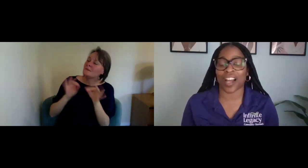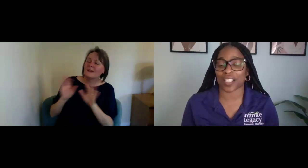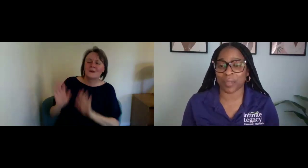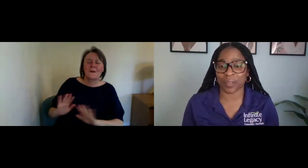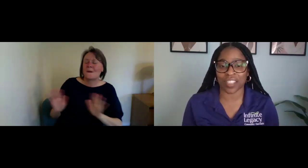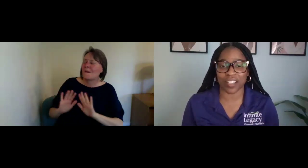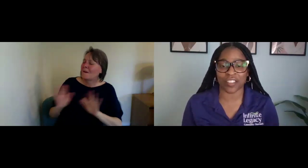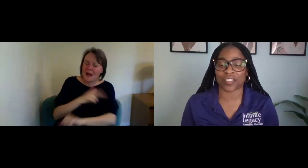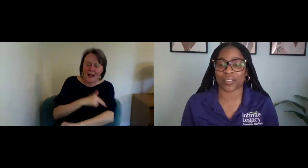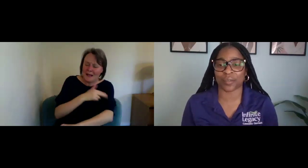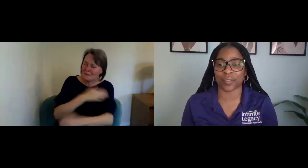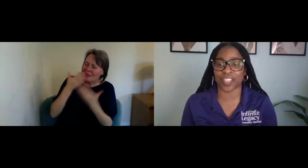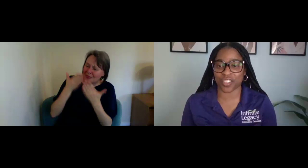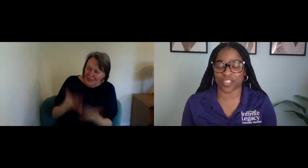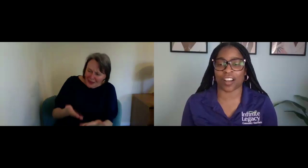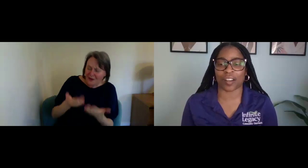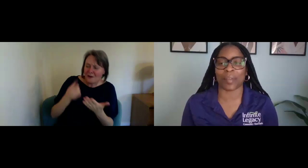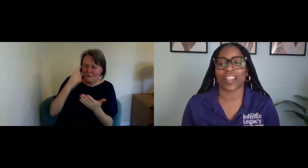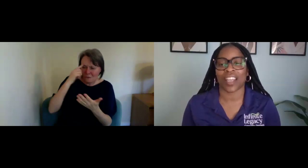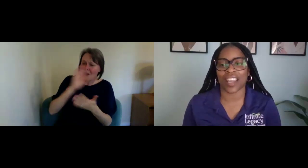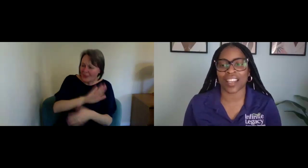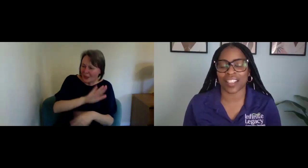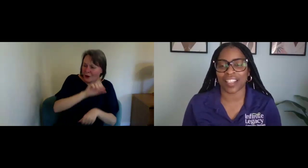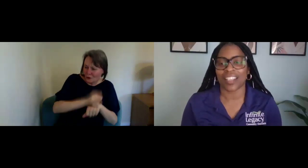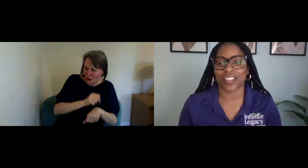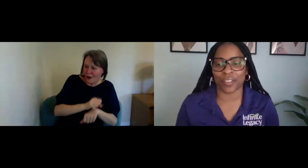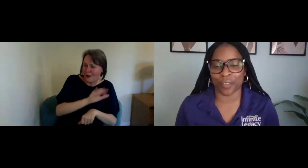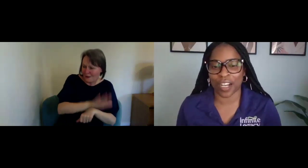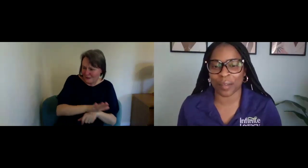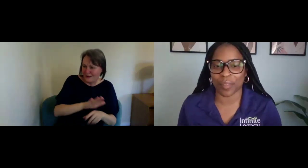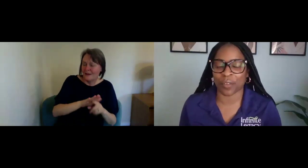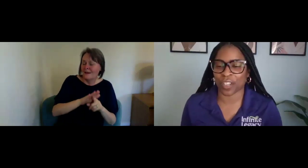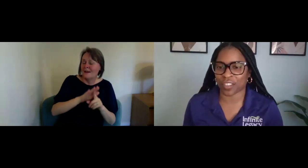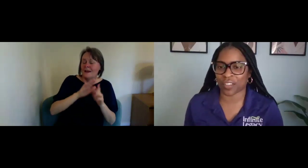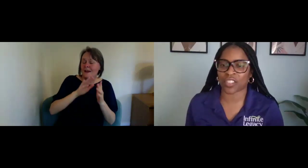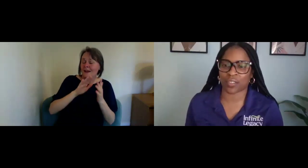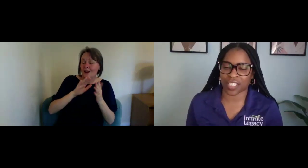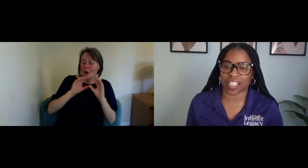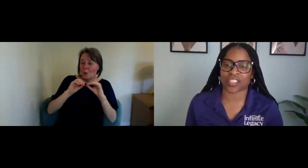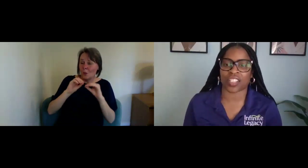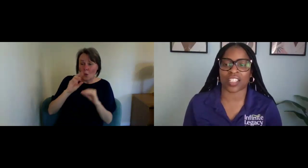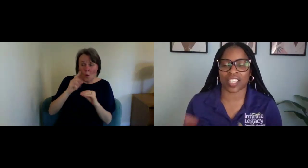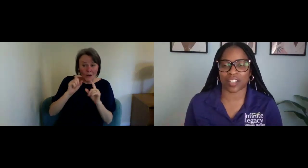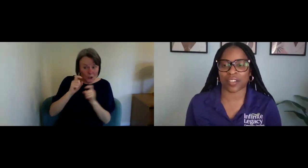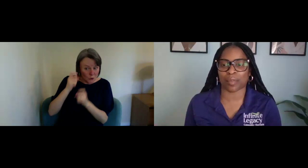the hospital's there to do this job. And your -- the organ donation organization is here to